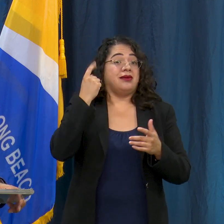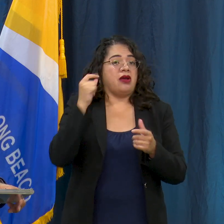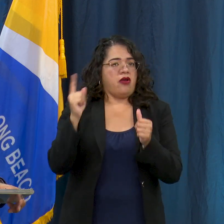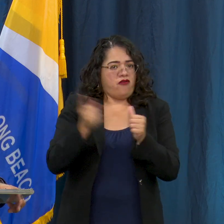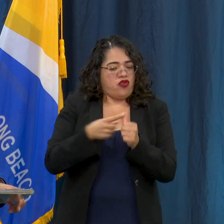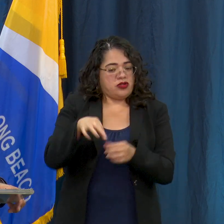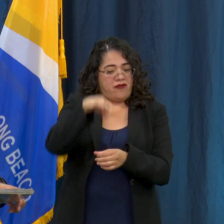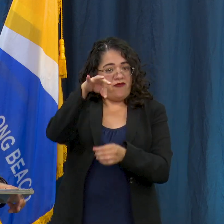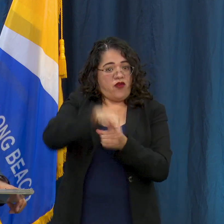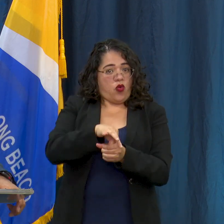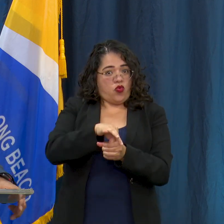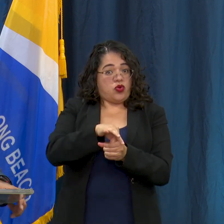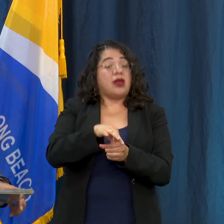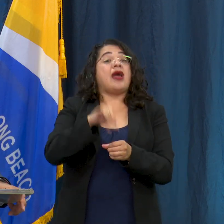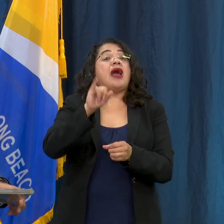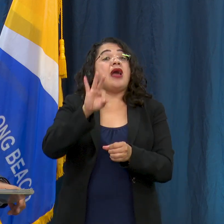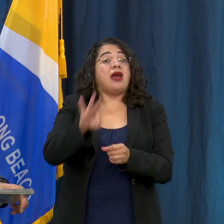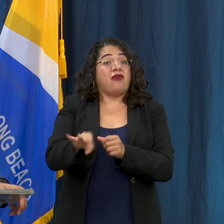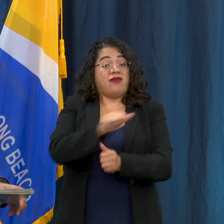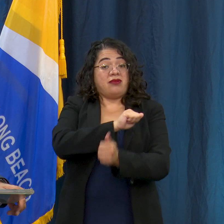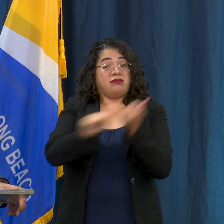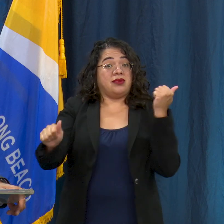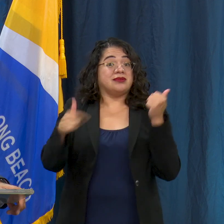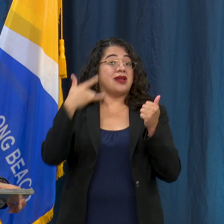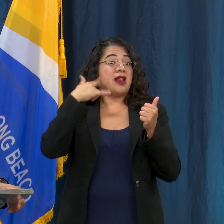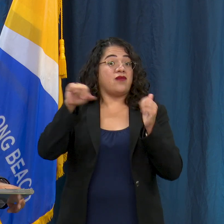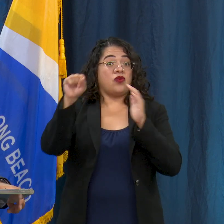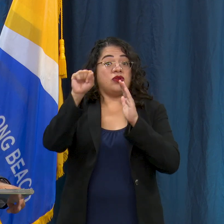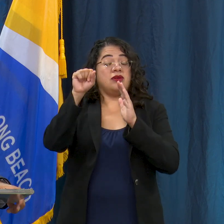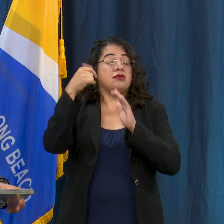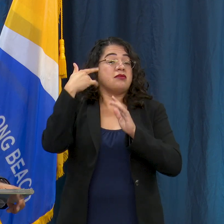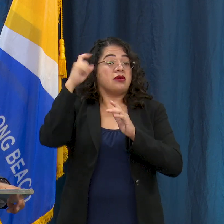that Long Beach could receive in this budget approximately 40.5